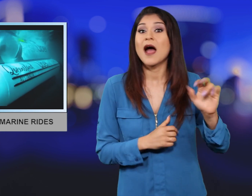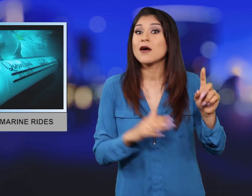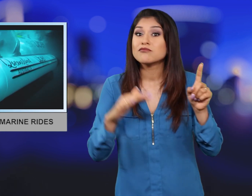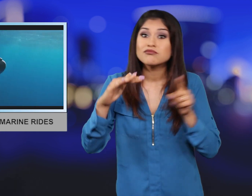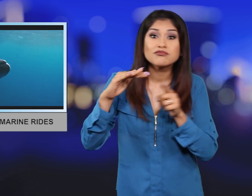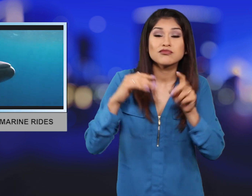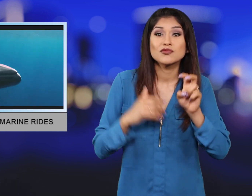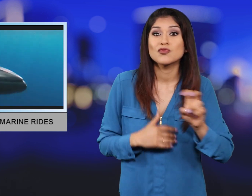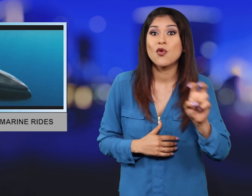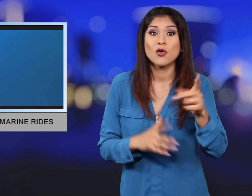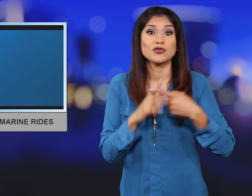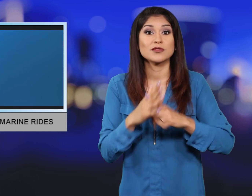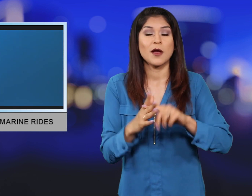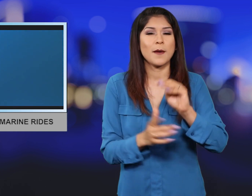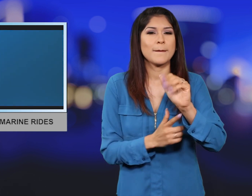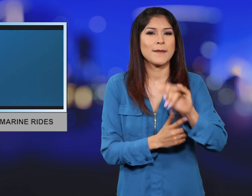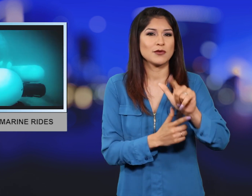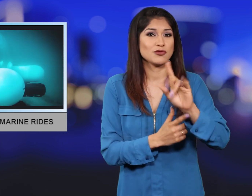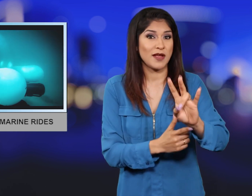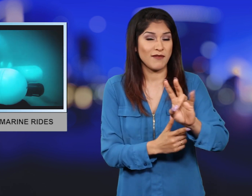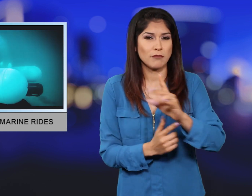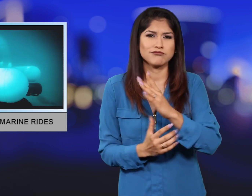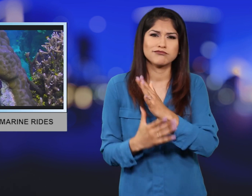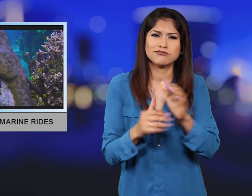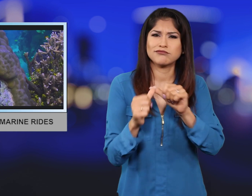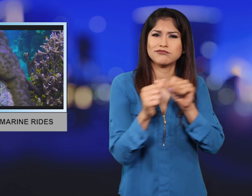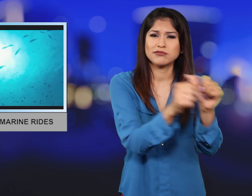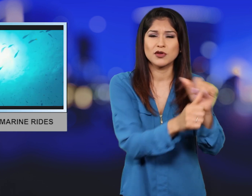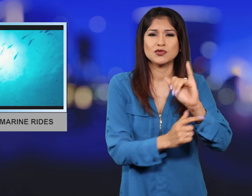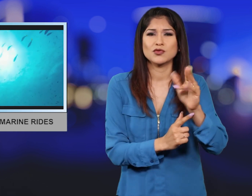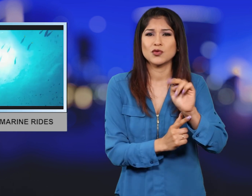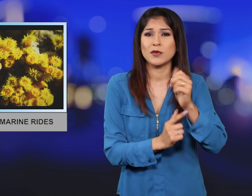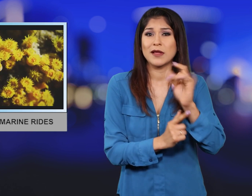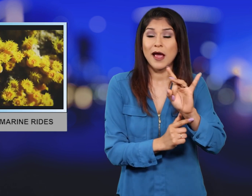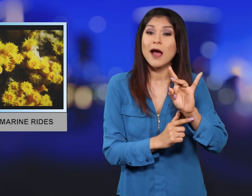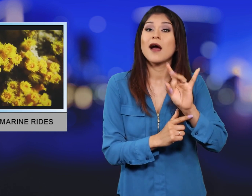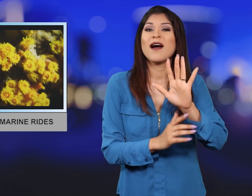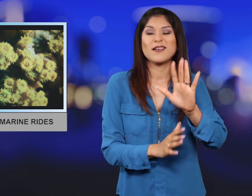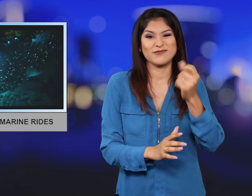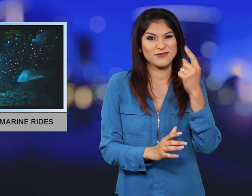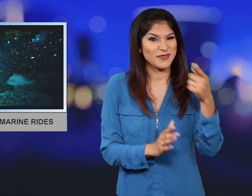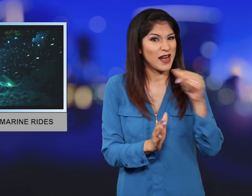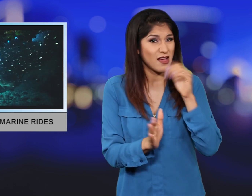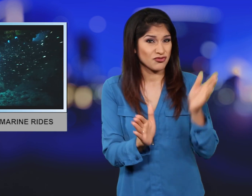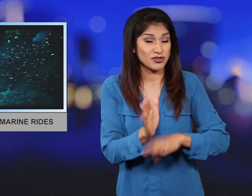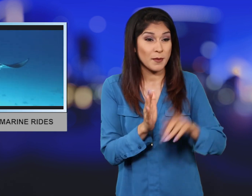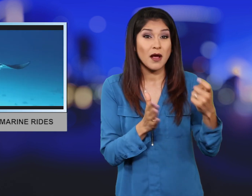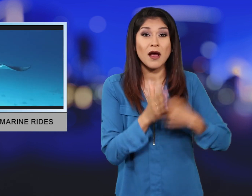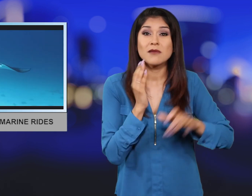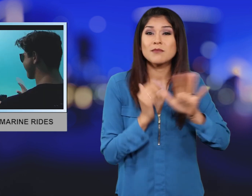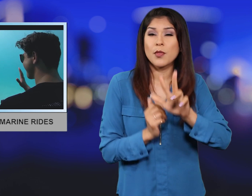The tours run from May 27 to June 18. But they're not cheap.